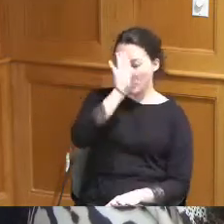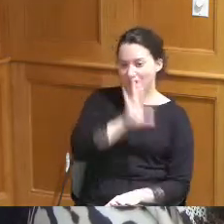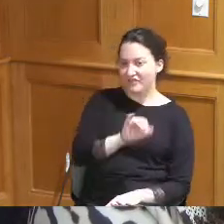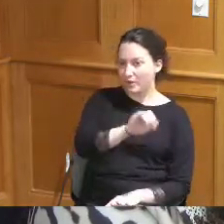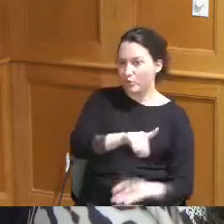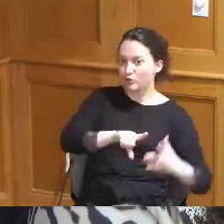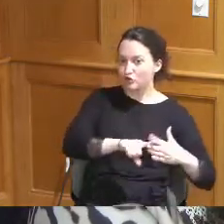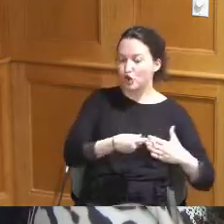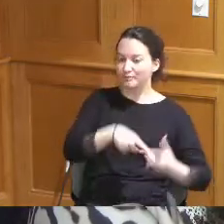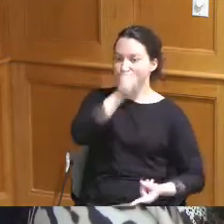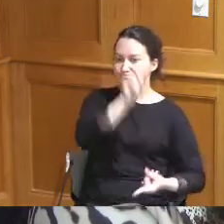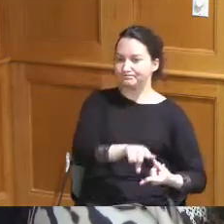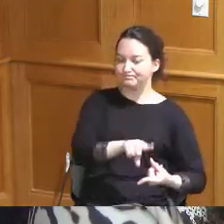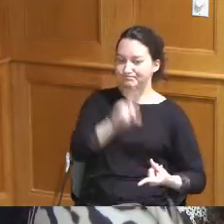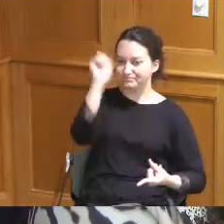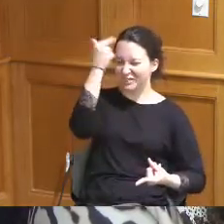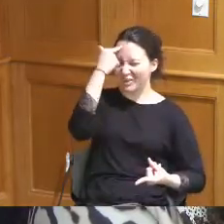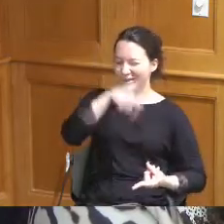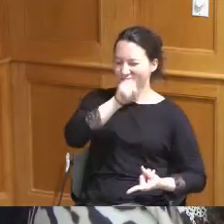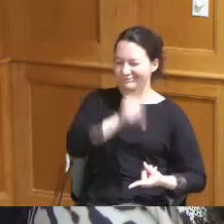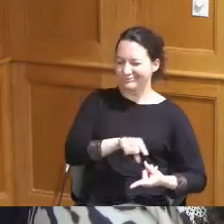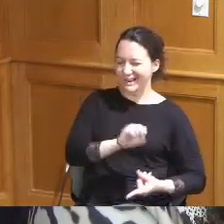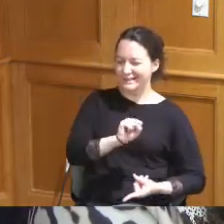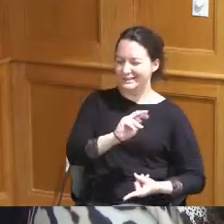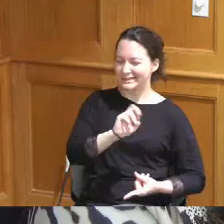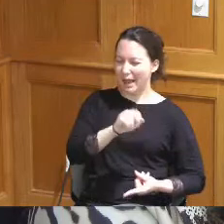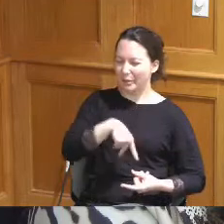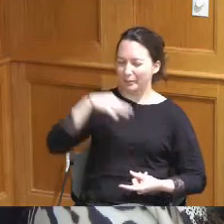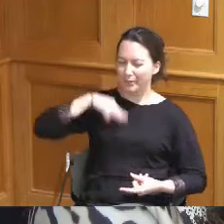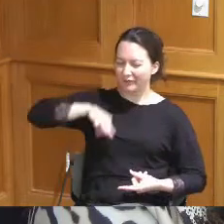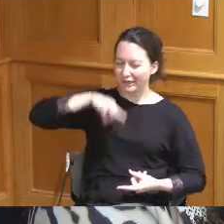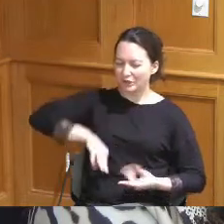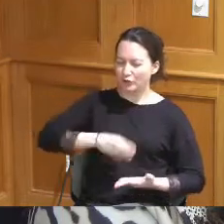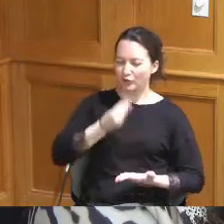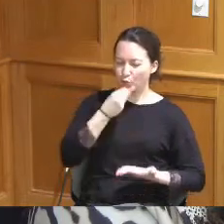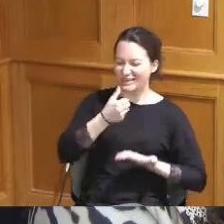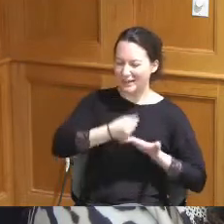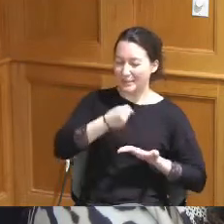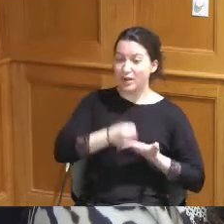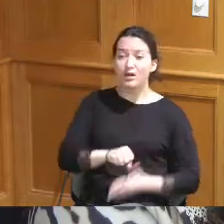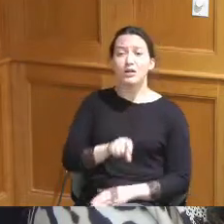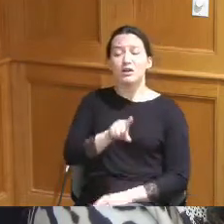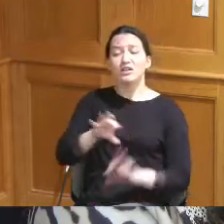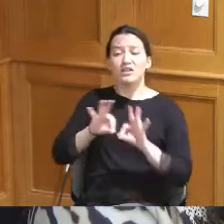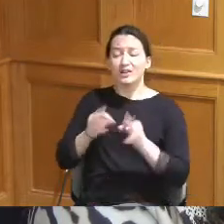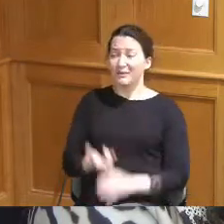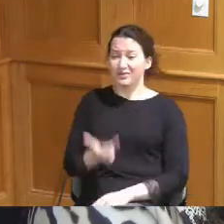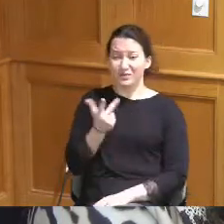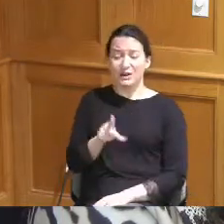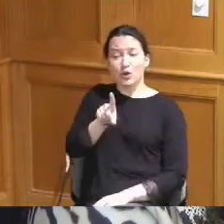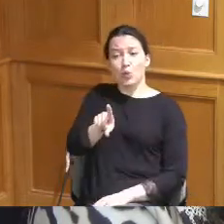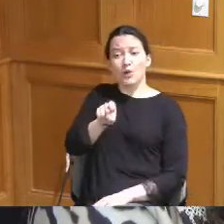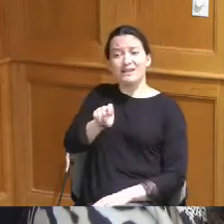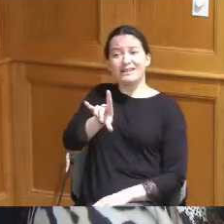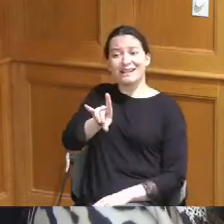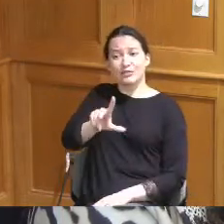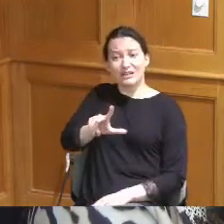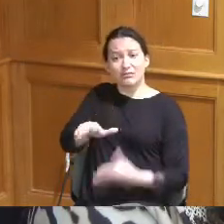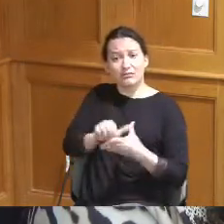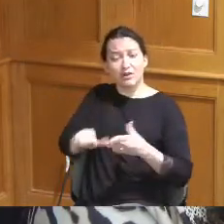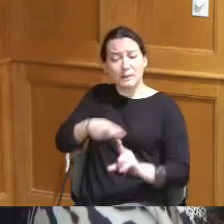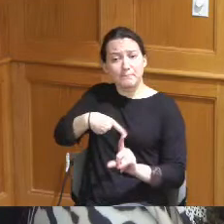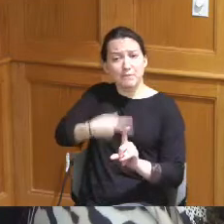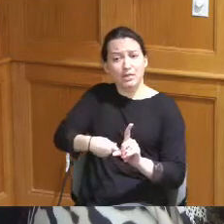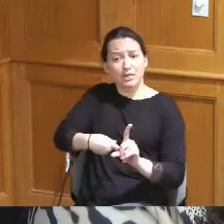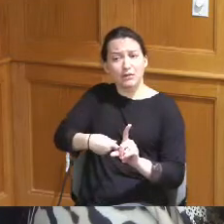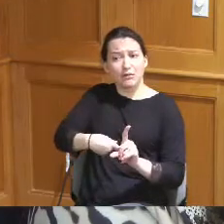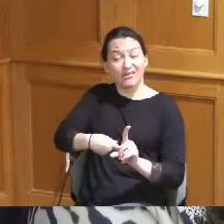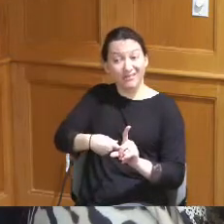cut the SNAP benefits a family of three would have 180 a month in SNAP benefits but that same family